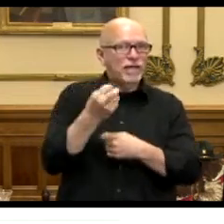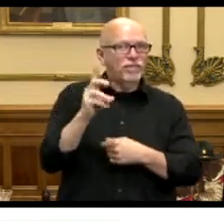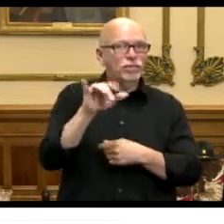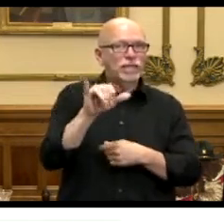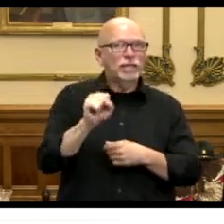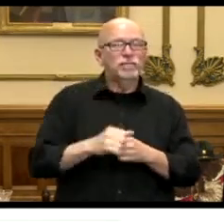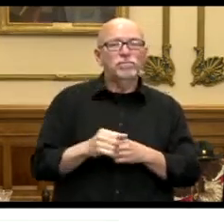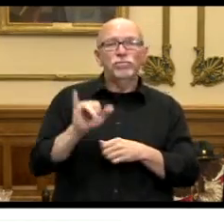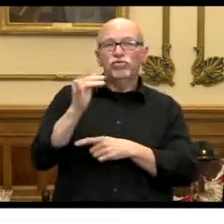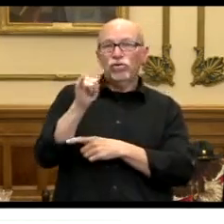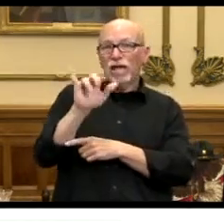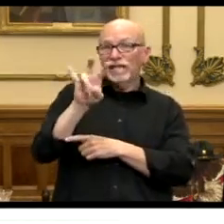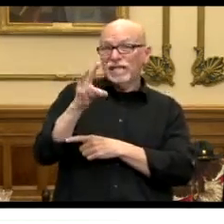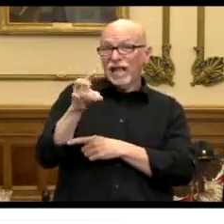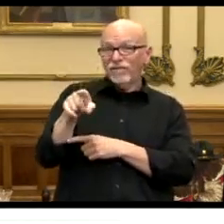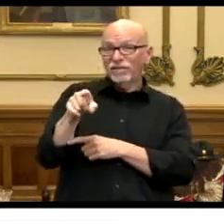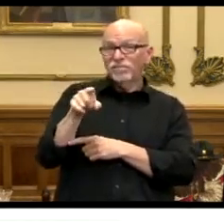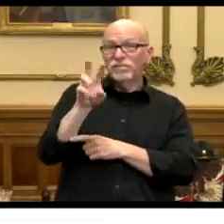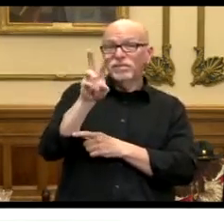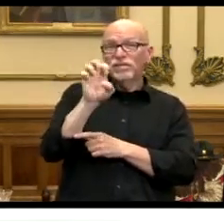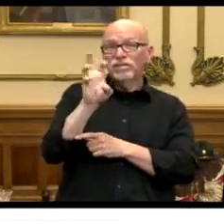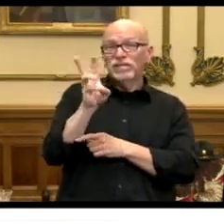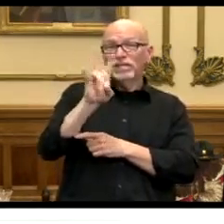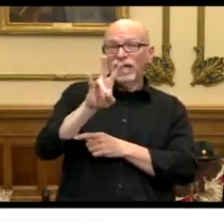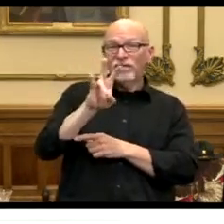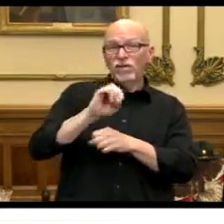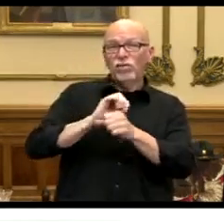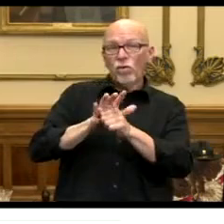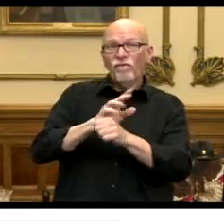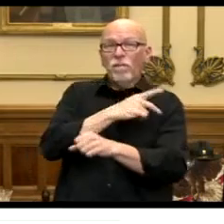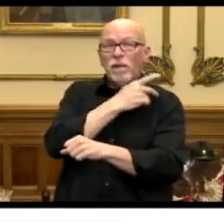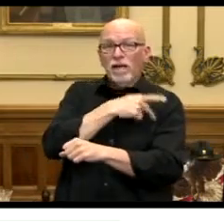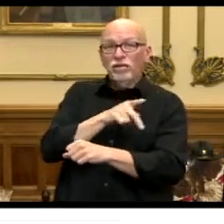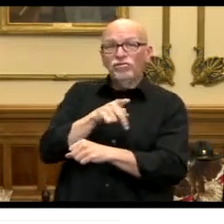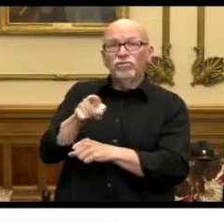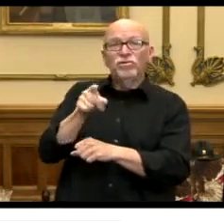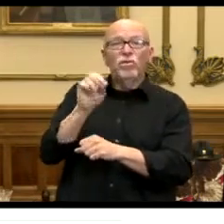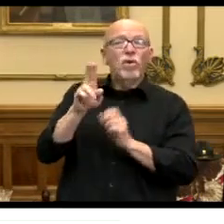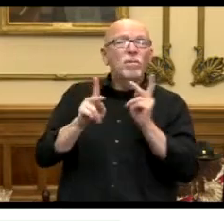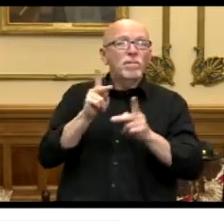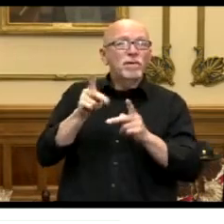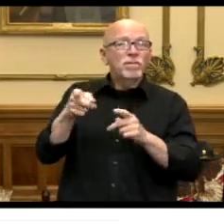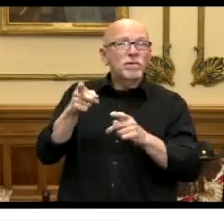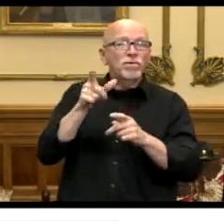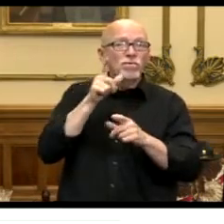On July 7th, 667 cove in 19 patients or persons undergoing testing for Cove in